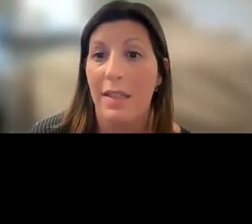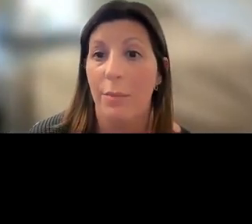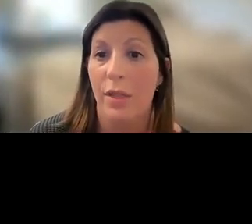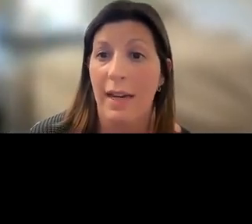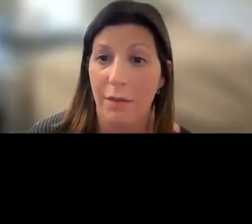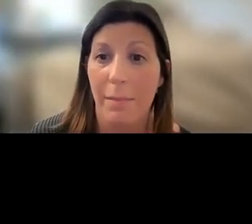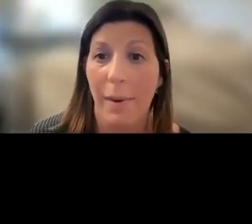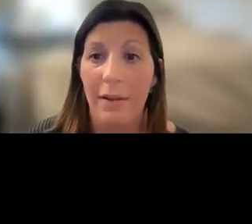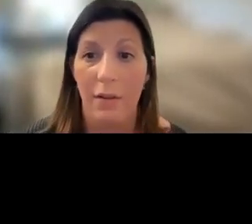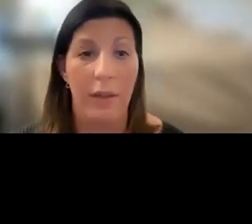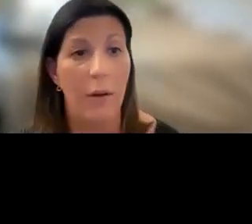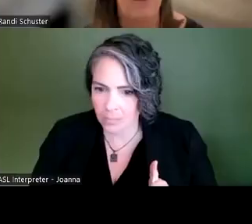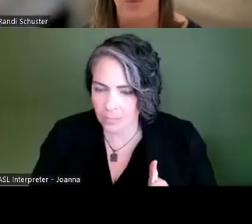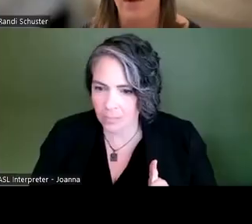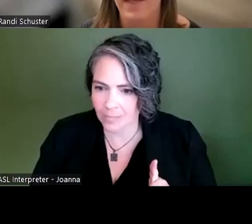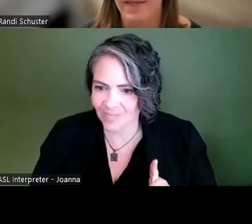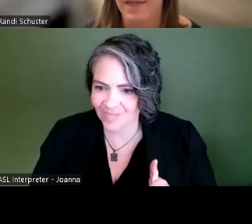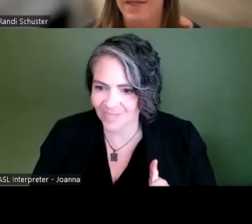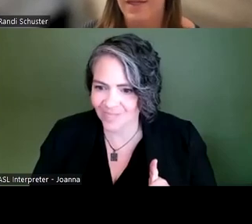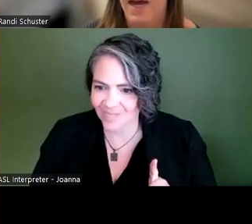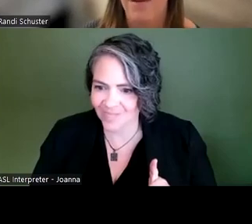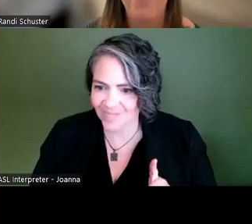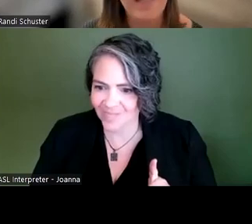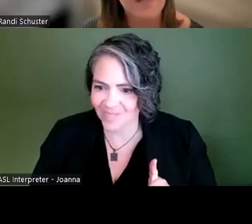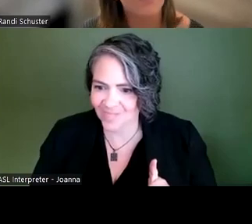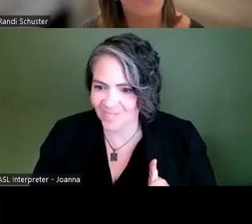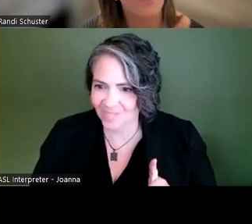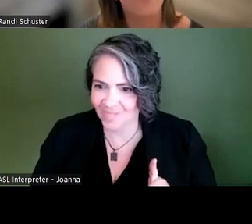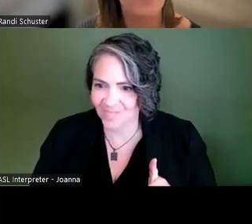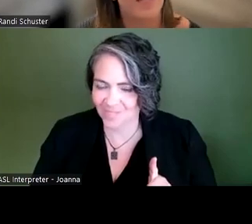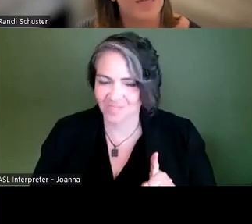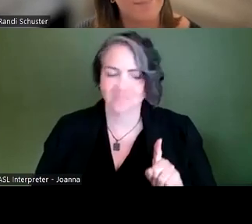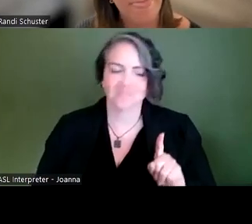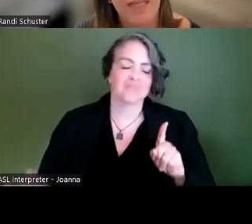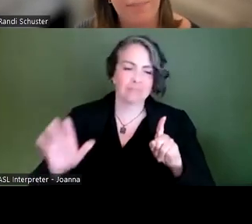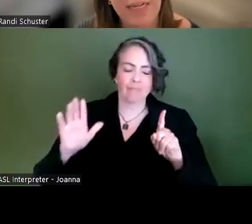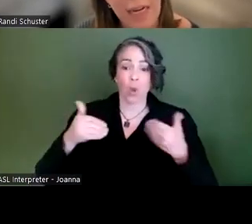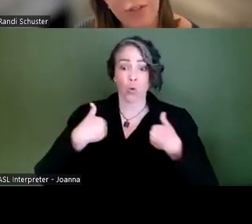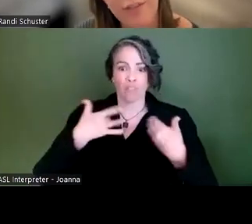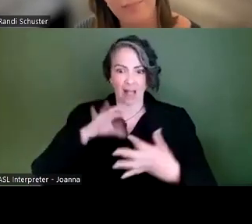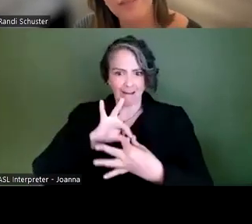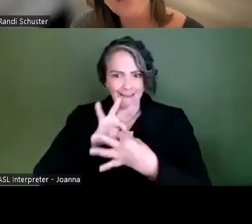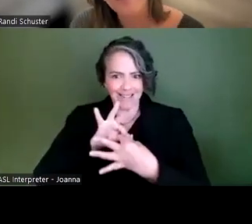protective impacts on health and well-being. Findings from a study in Pediatrics, I believe,